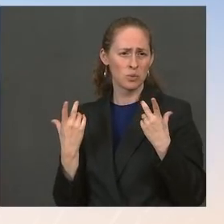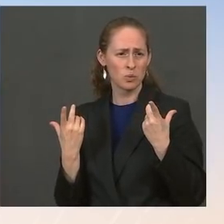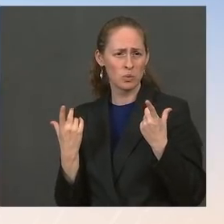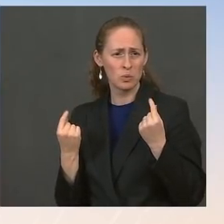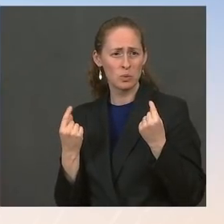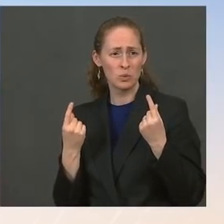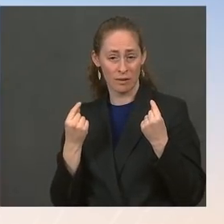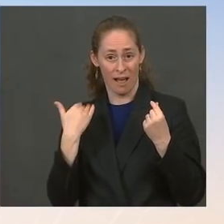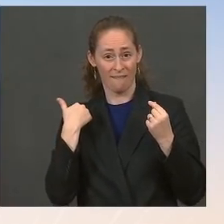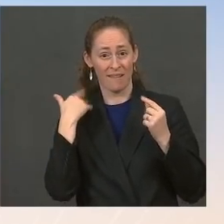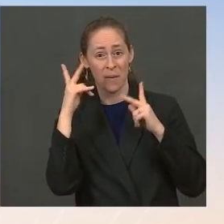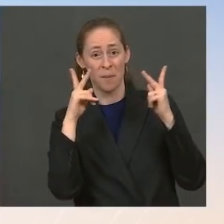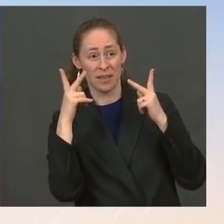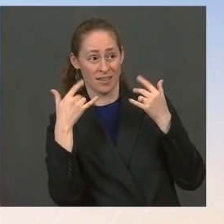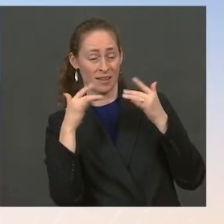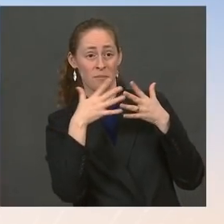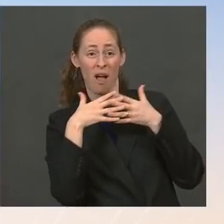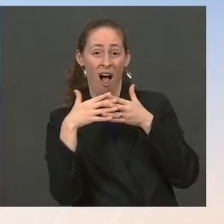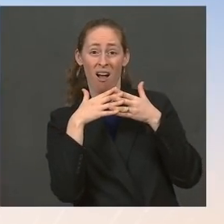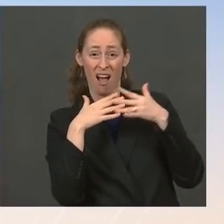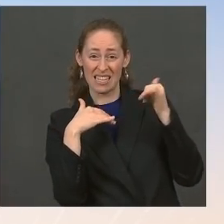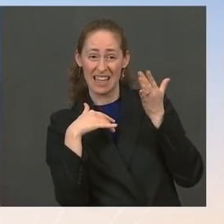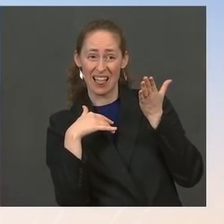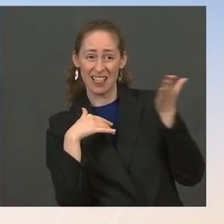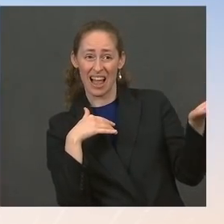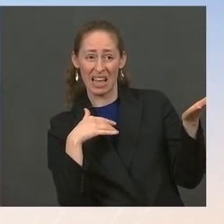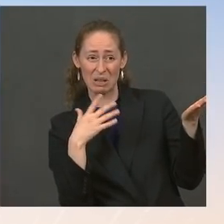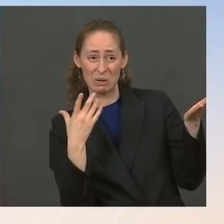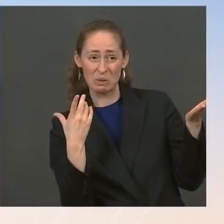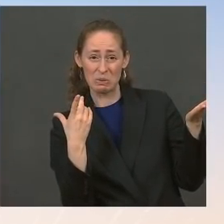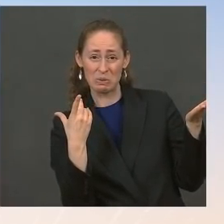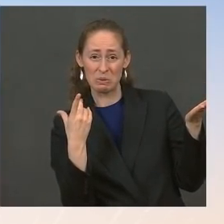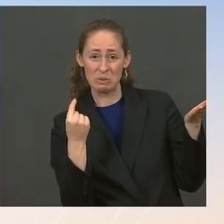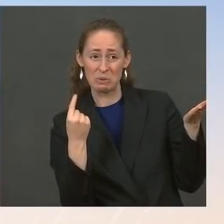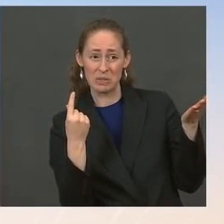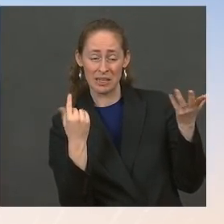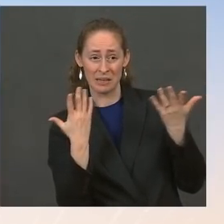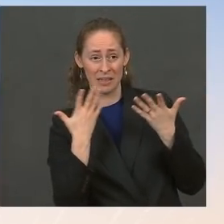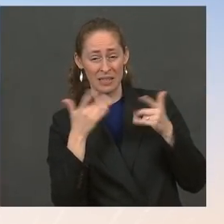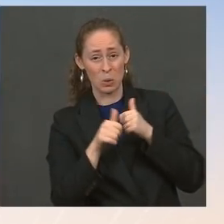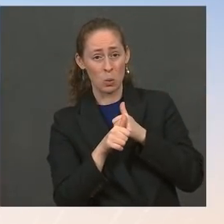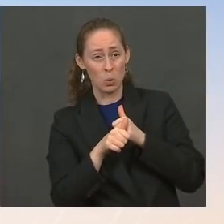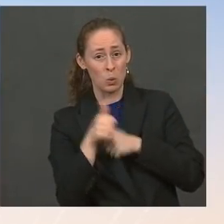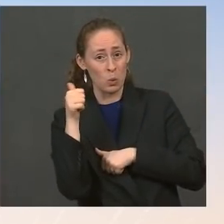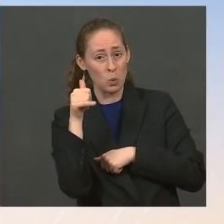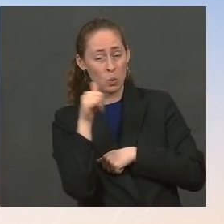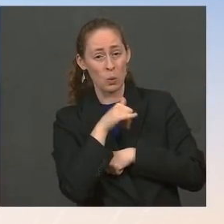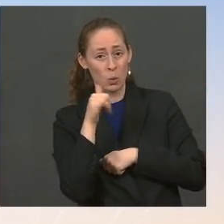especially given that the FAA sort of warned there could be inadvertent risks to commercial flights in the area?